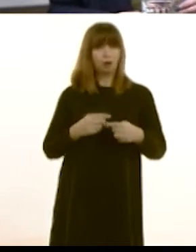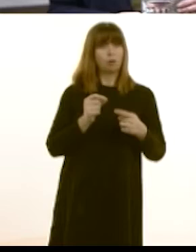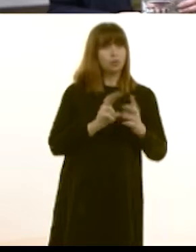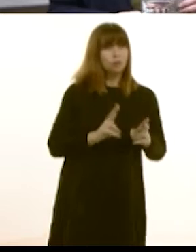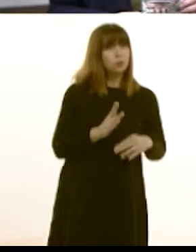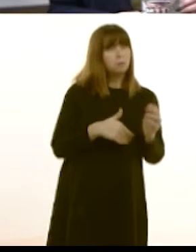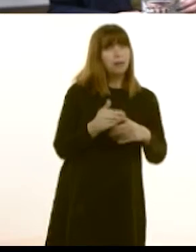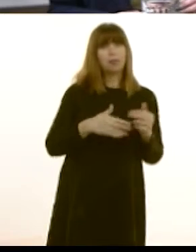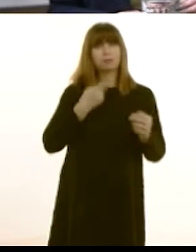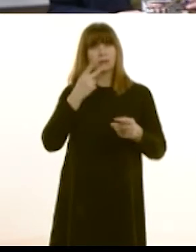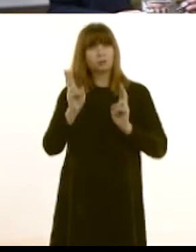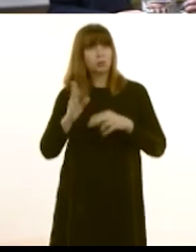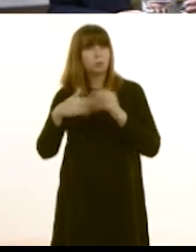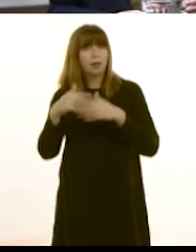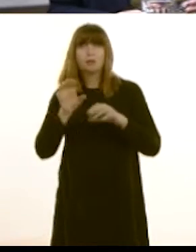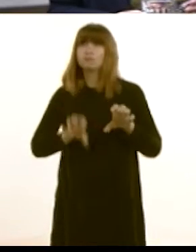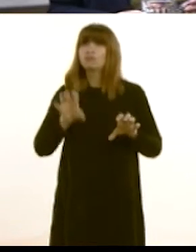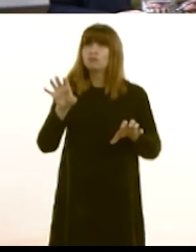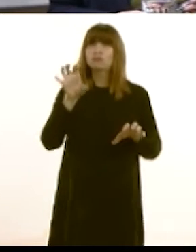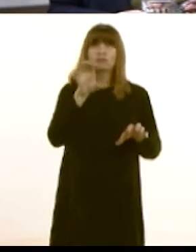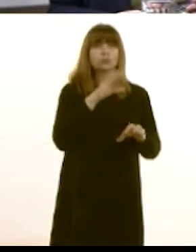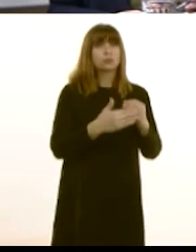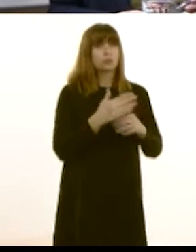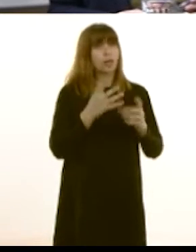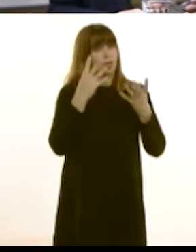built across Wales, and we are seeing delivery in education.